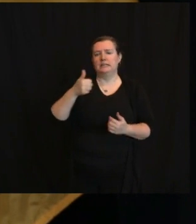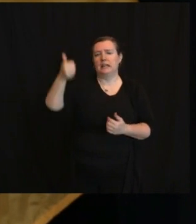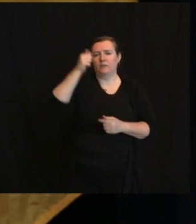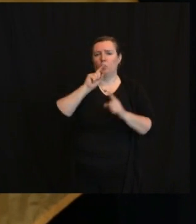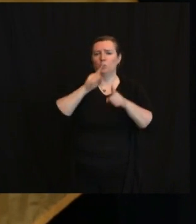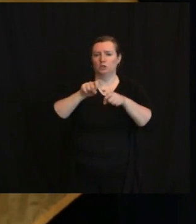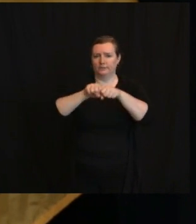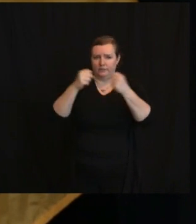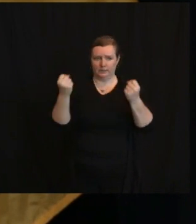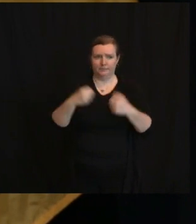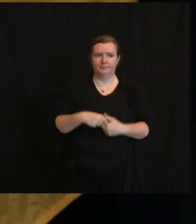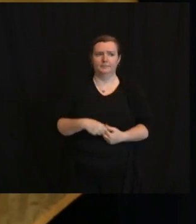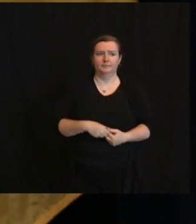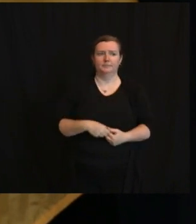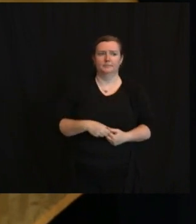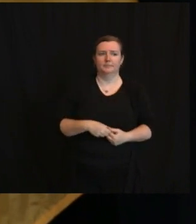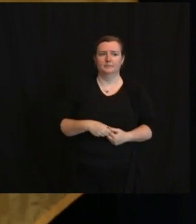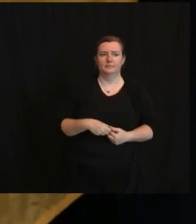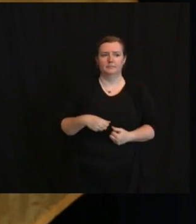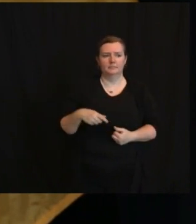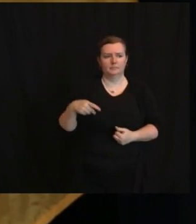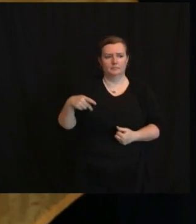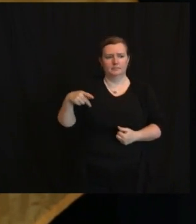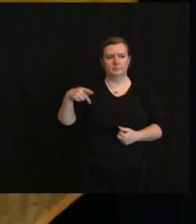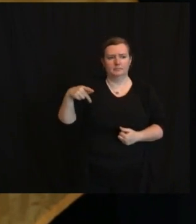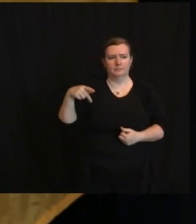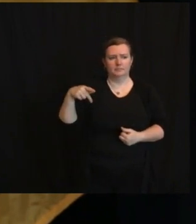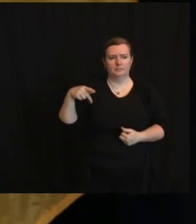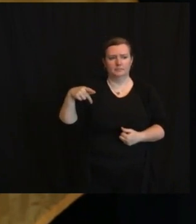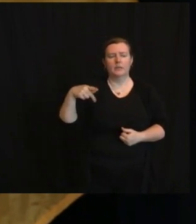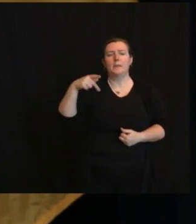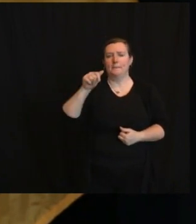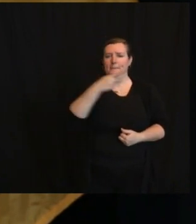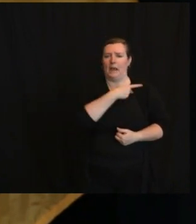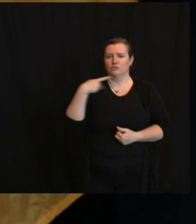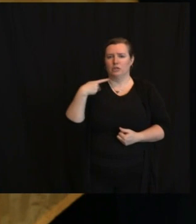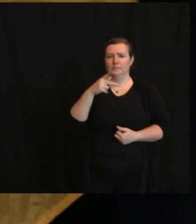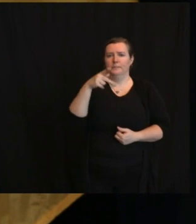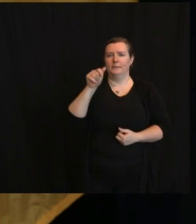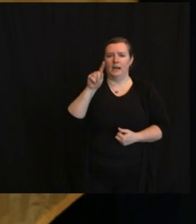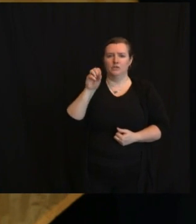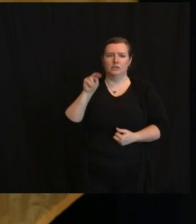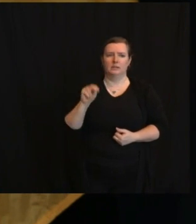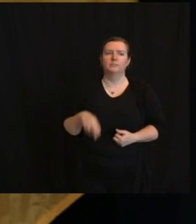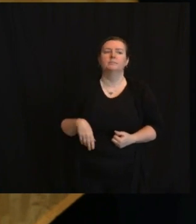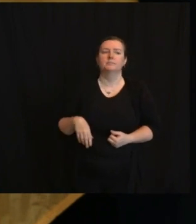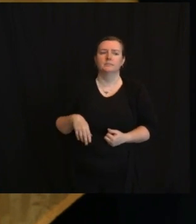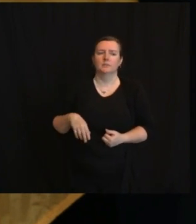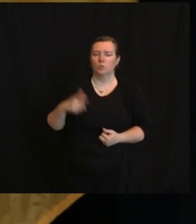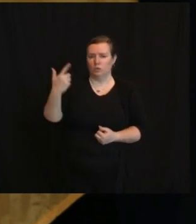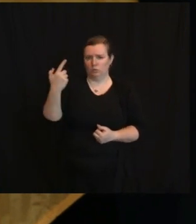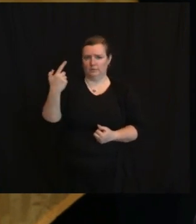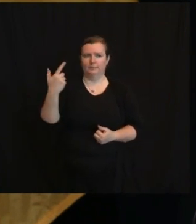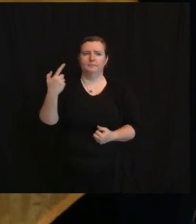BRIEFLY ON THE OVERNIGHT COMPLIANCE REPORT, NEWARK POLICE DEPARTMENT ISSUED 33 EO VIOLATIONS.